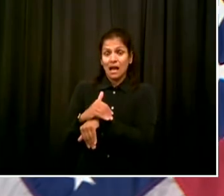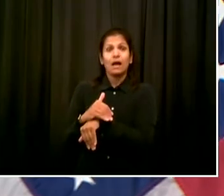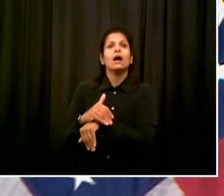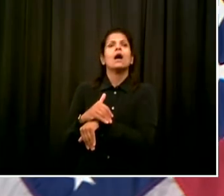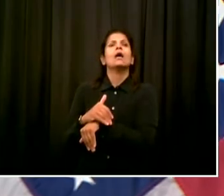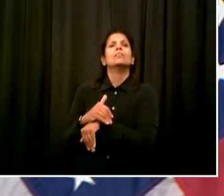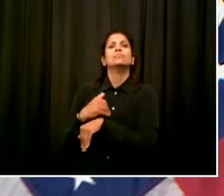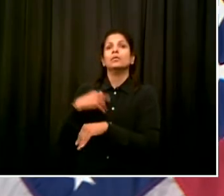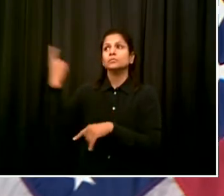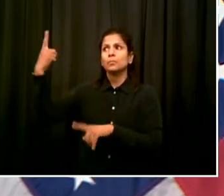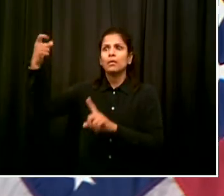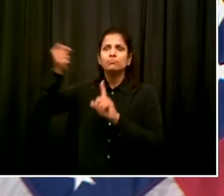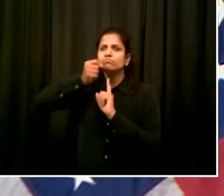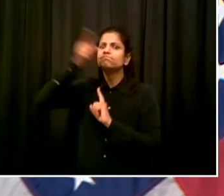MAKE AN ARREST MINUTES AFTER A